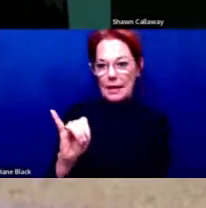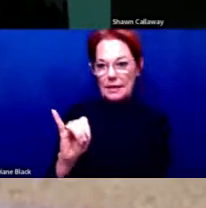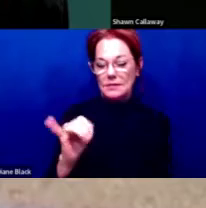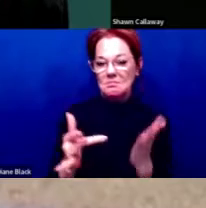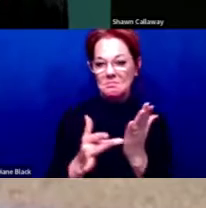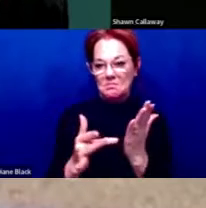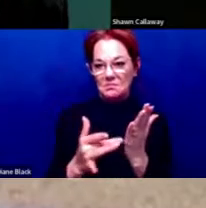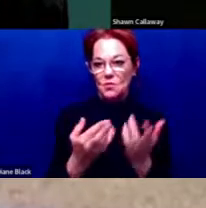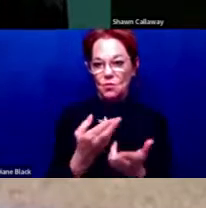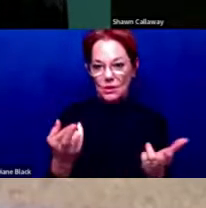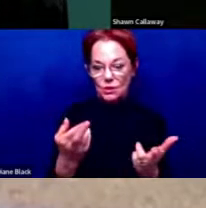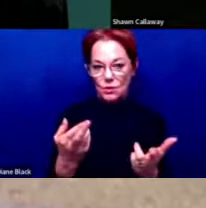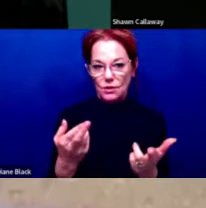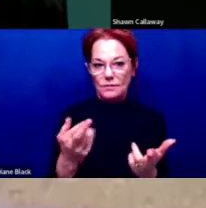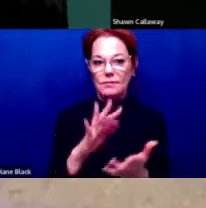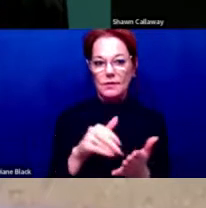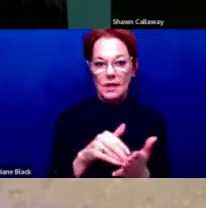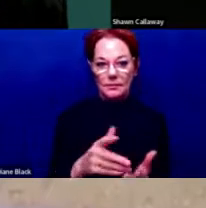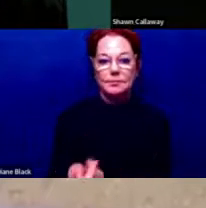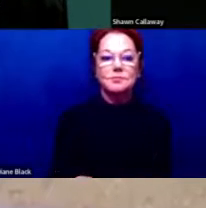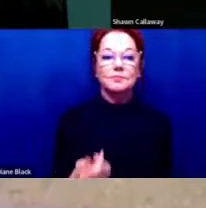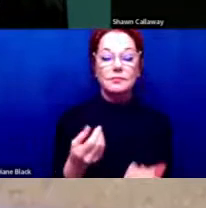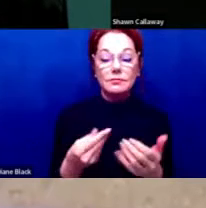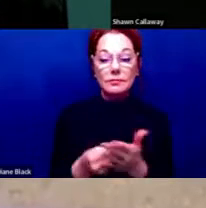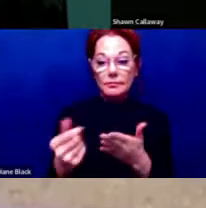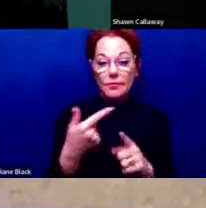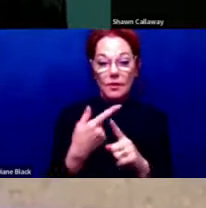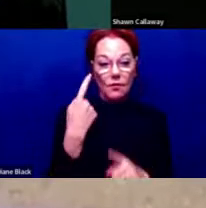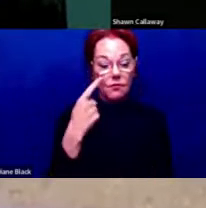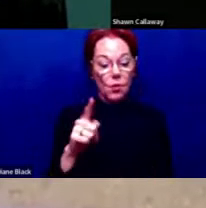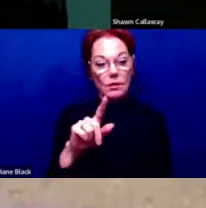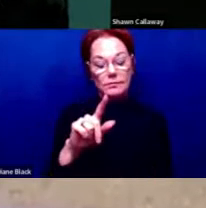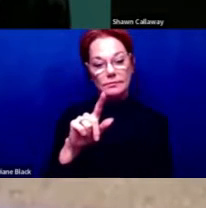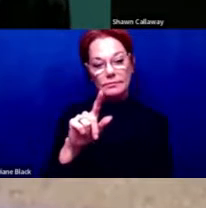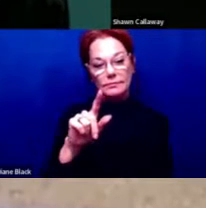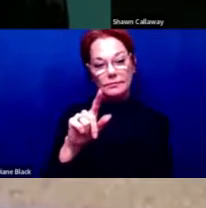Center or TBI TARC, which is funded by the Administration for Community Living. This is the